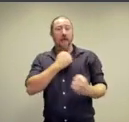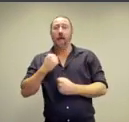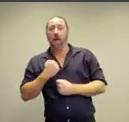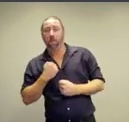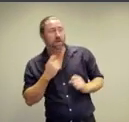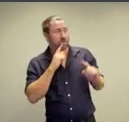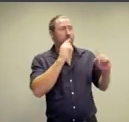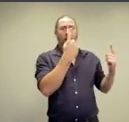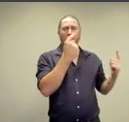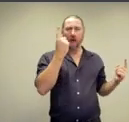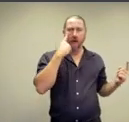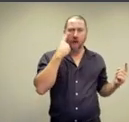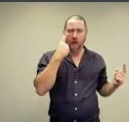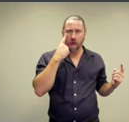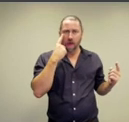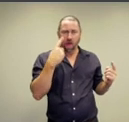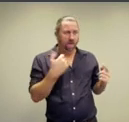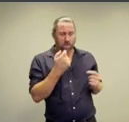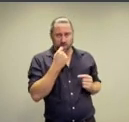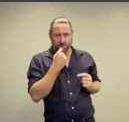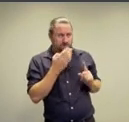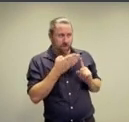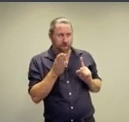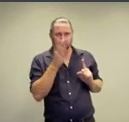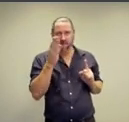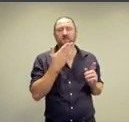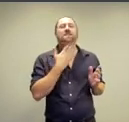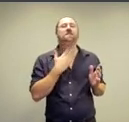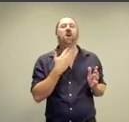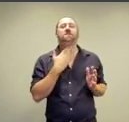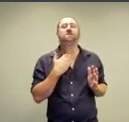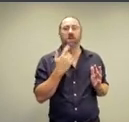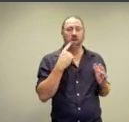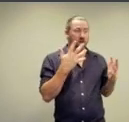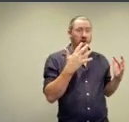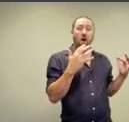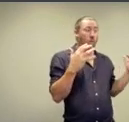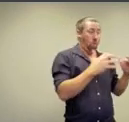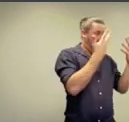first place that they'd been allowed to explore their queer desires.